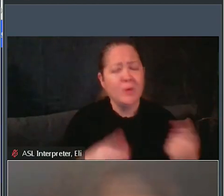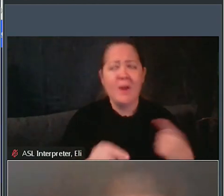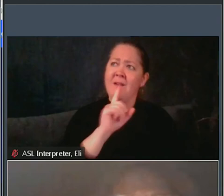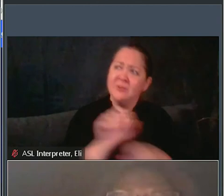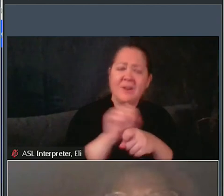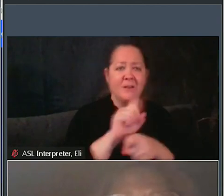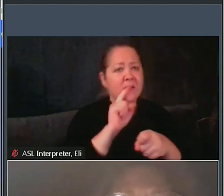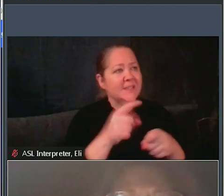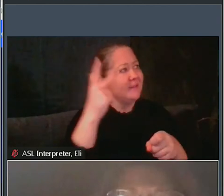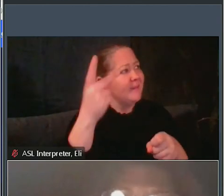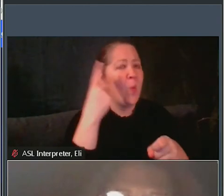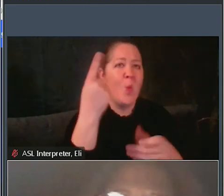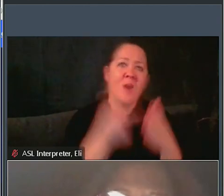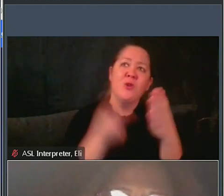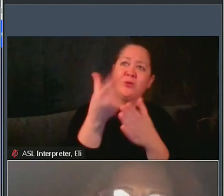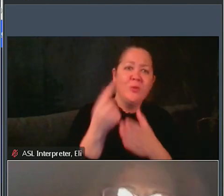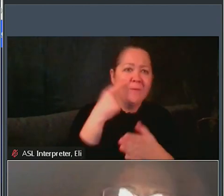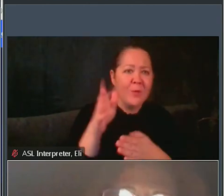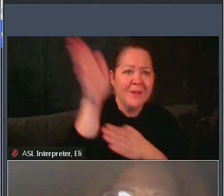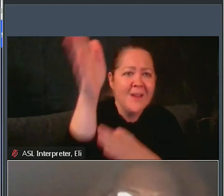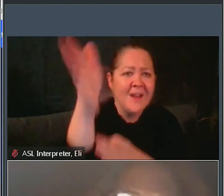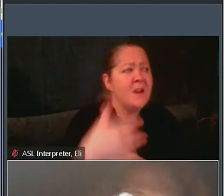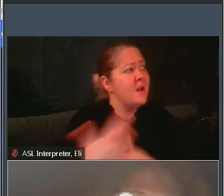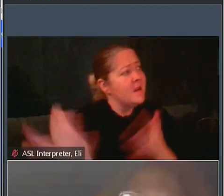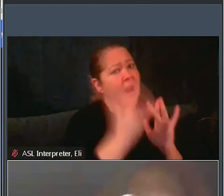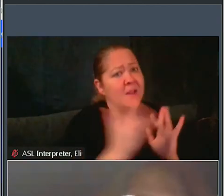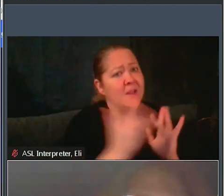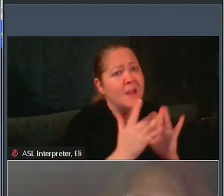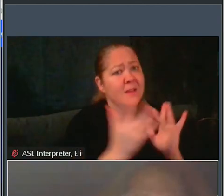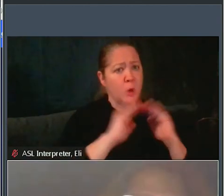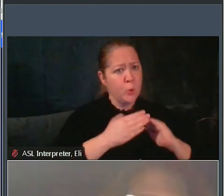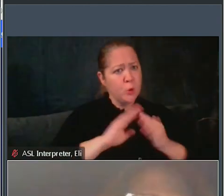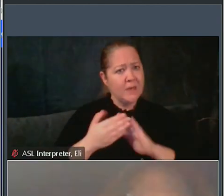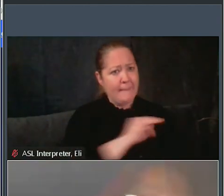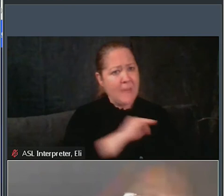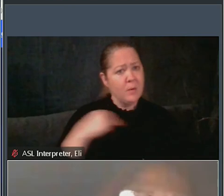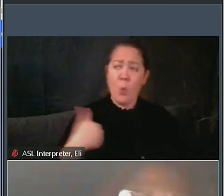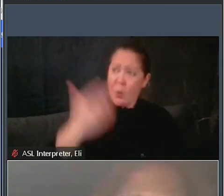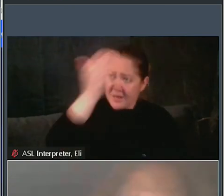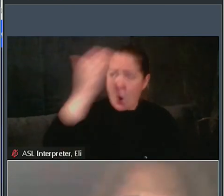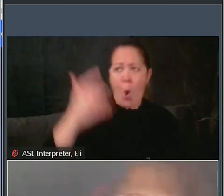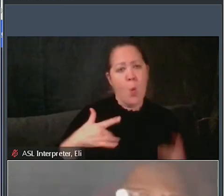community, reach out and talk to the community members because we know what's been going on in our community. We actually see,